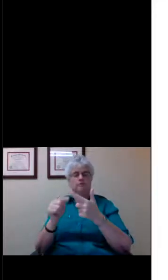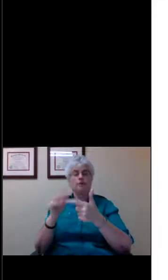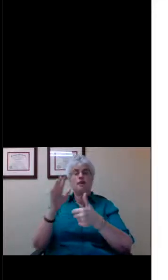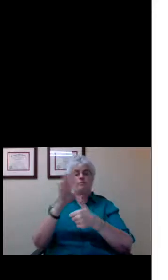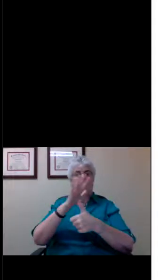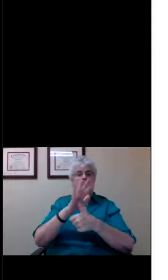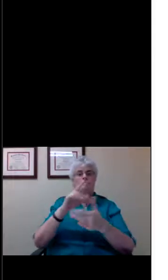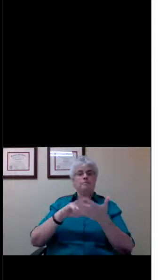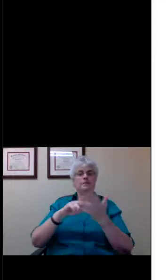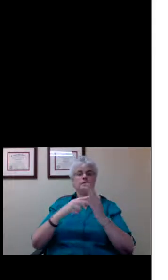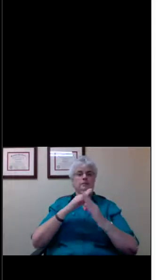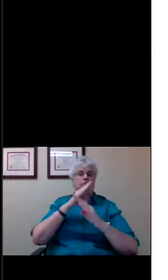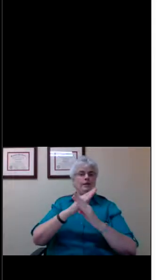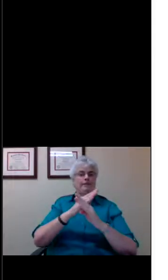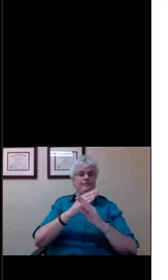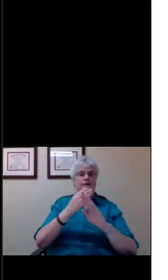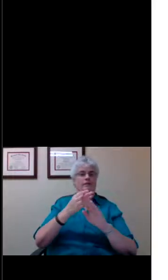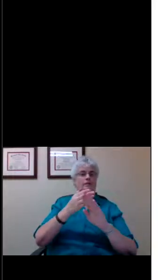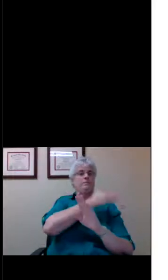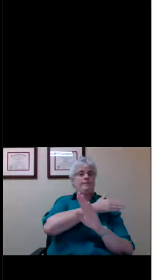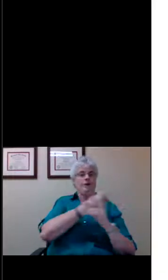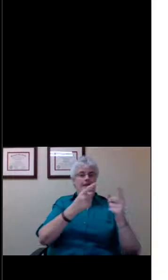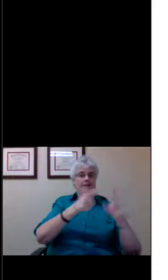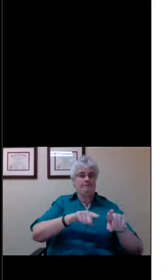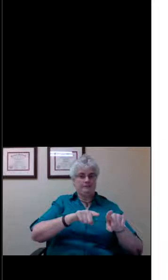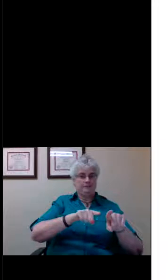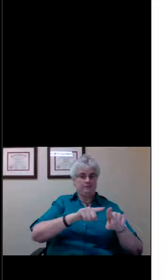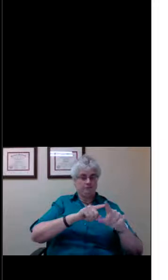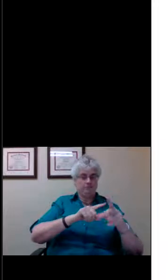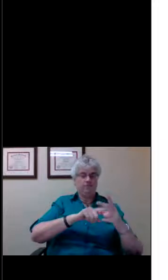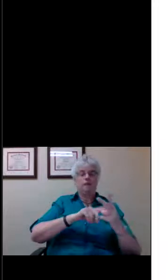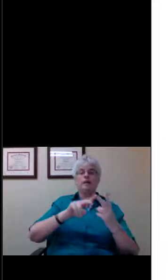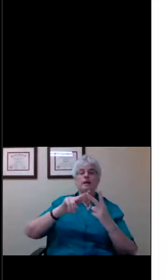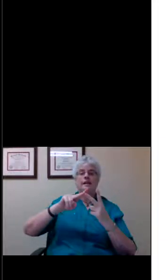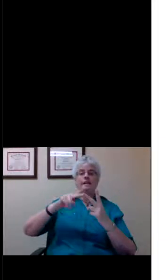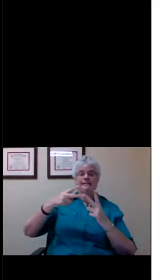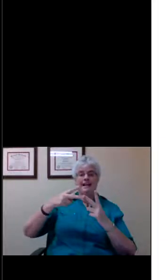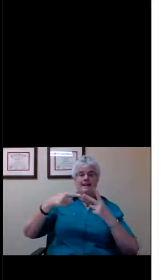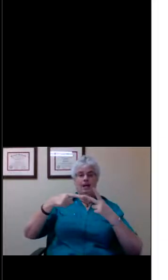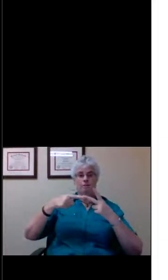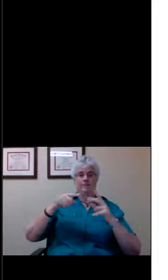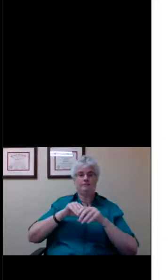the spectrum. So the "primary" means of preventing something before it happens.